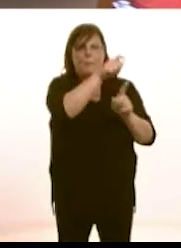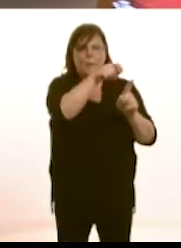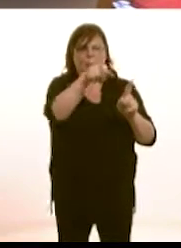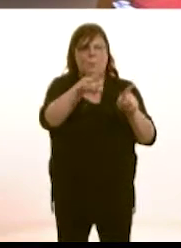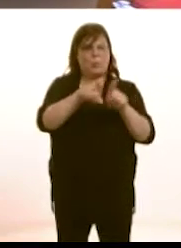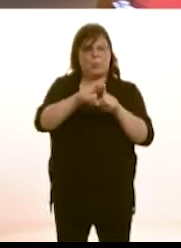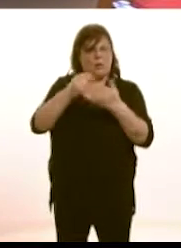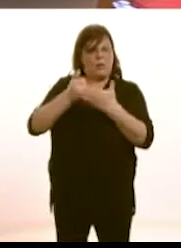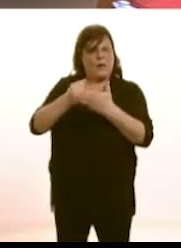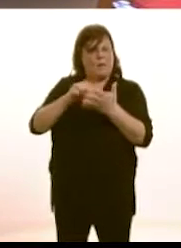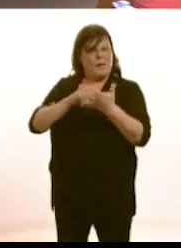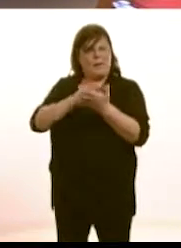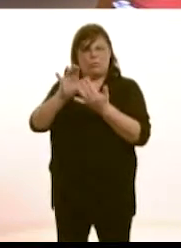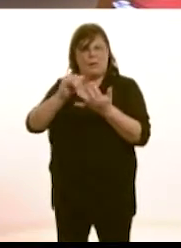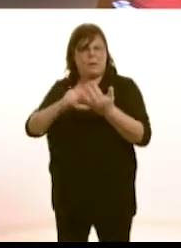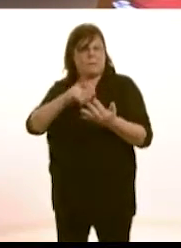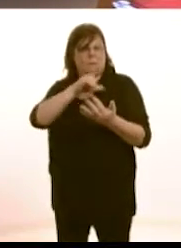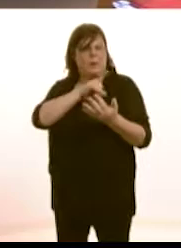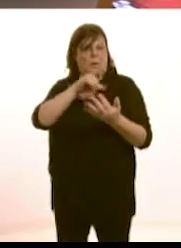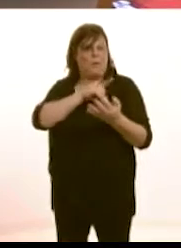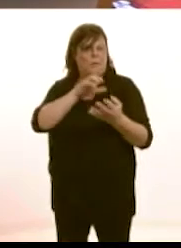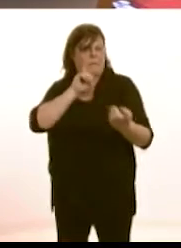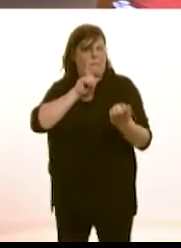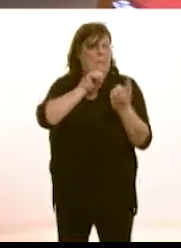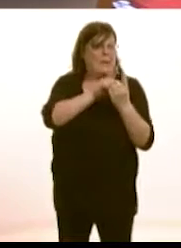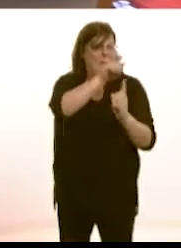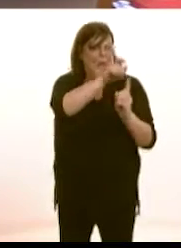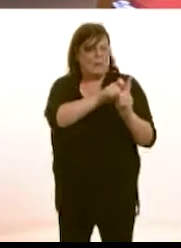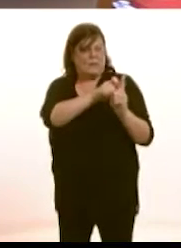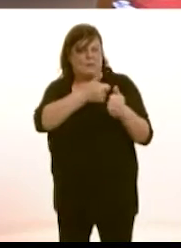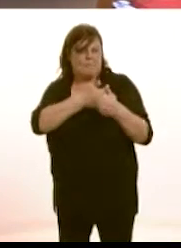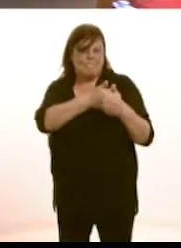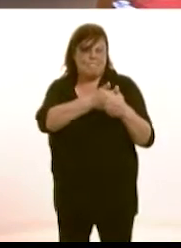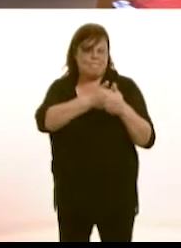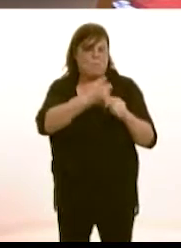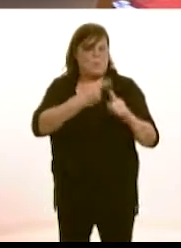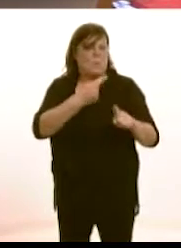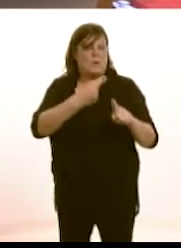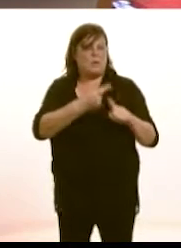of being able to deal with conditions quickly and as close as possible to the patient.